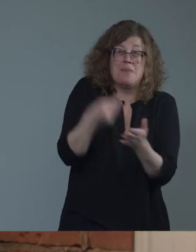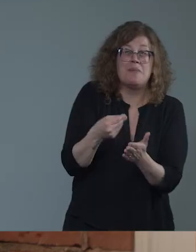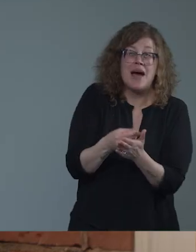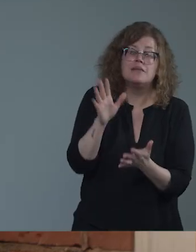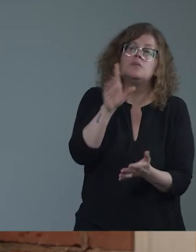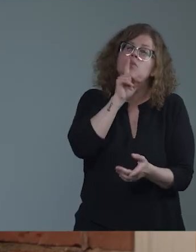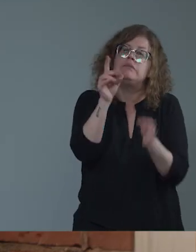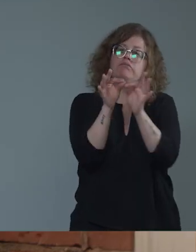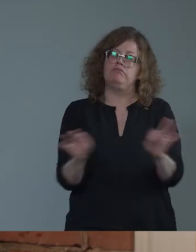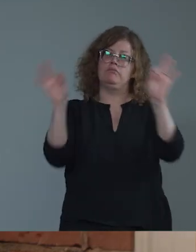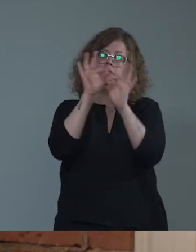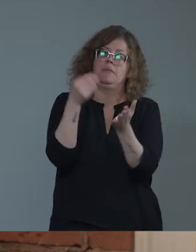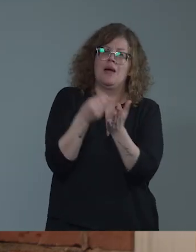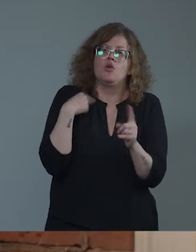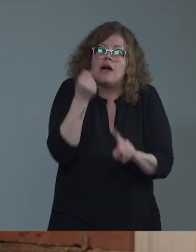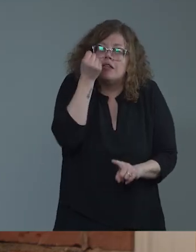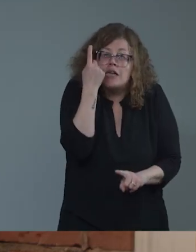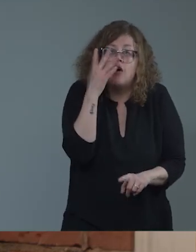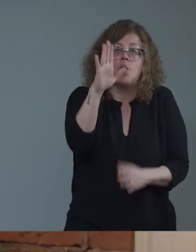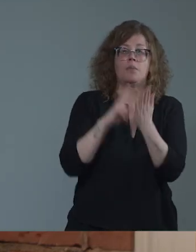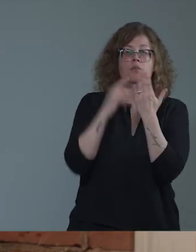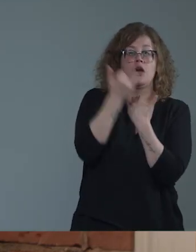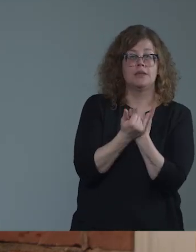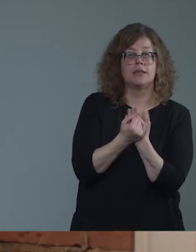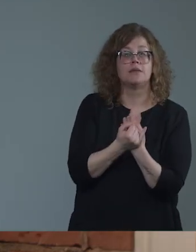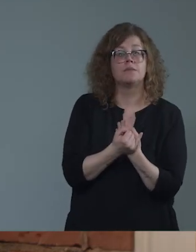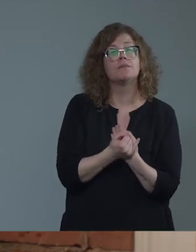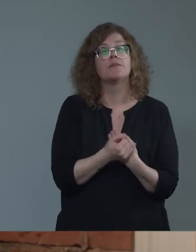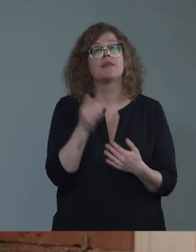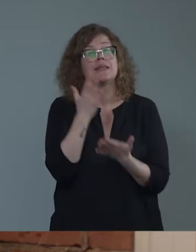we're going to look at budget. I know. It's money. Nobody really wants to talk about it, but it's one